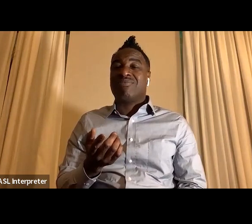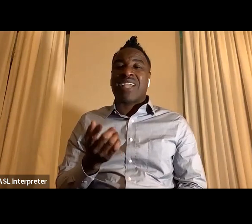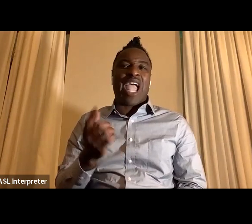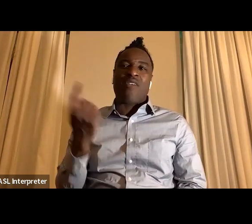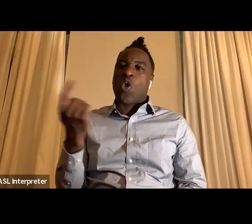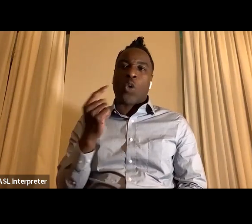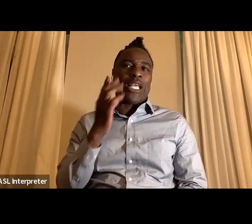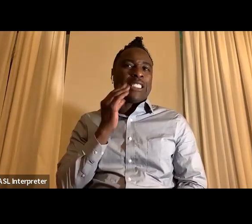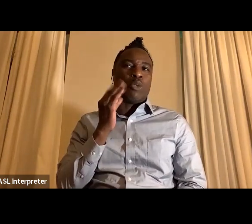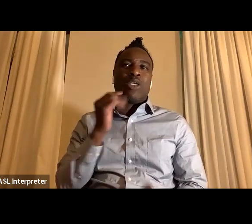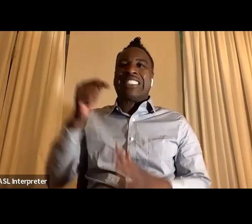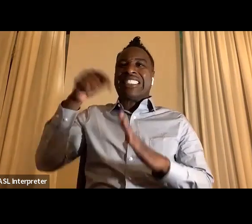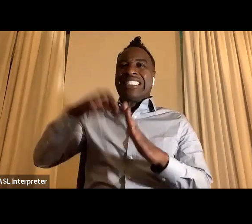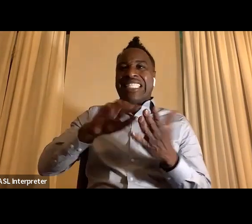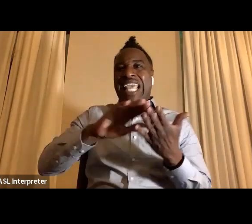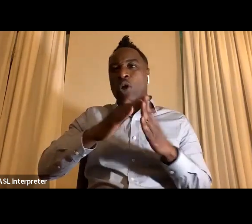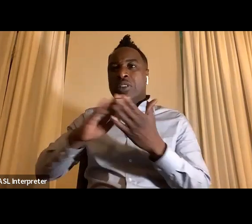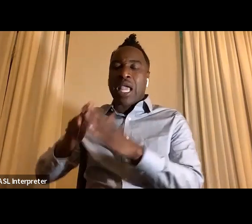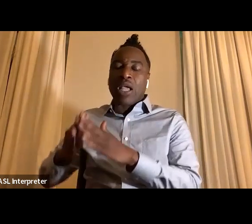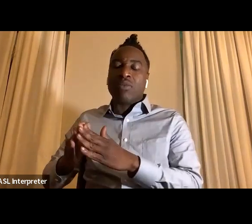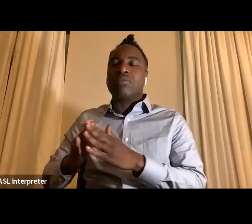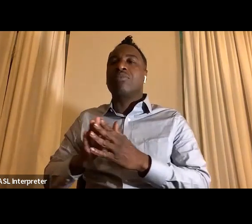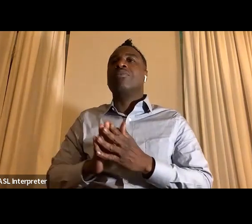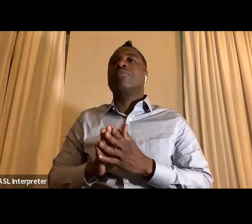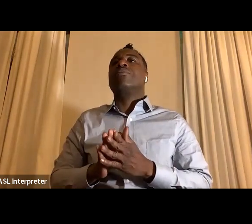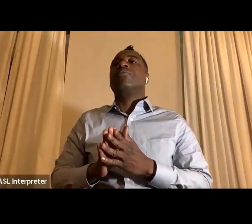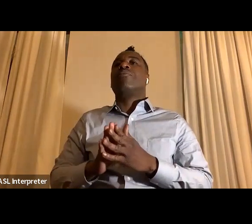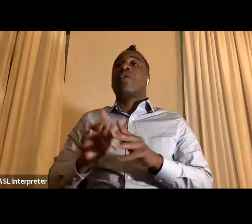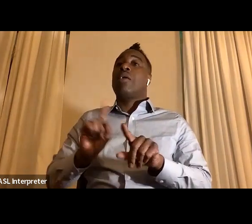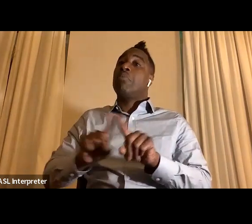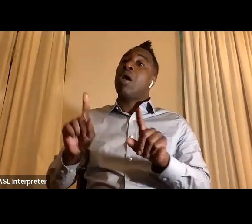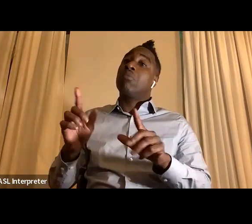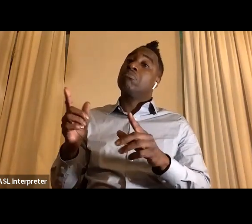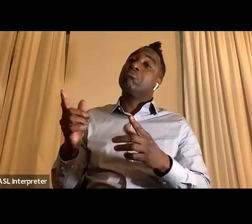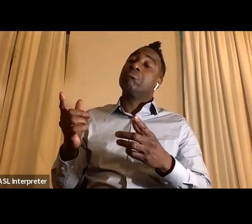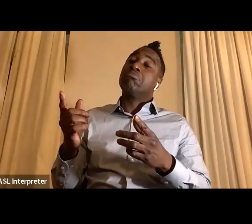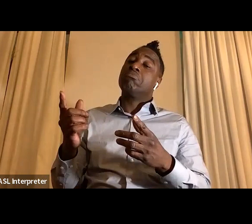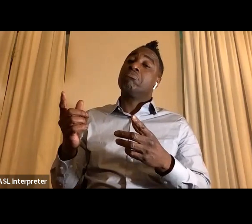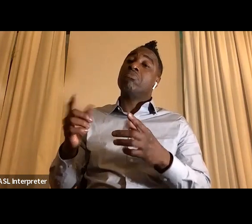like the inner city, but there has been I've done a couple of like